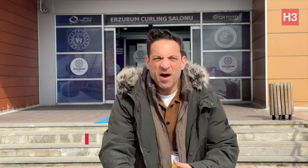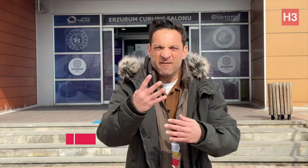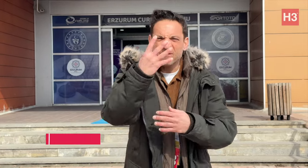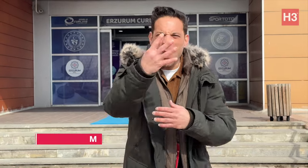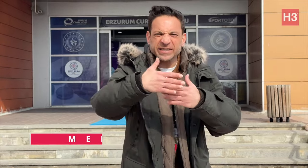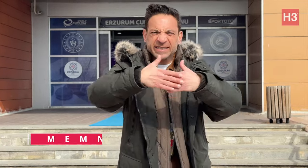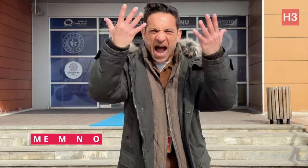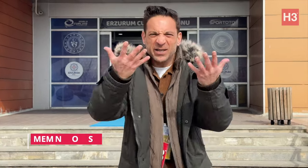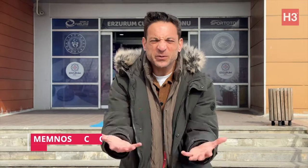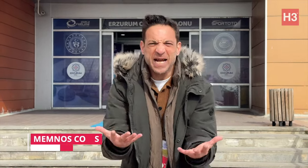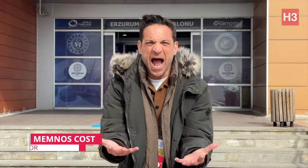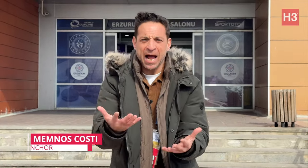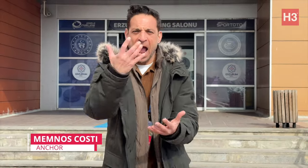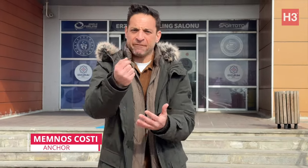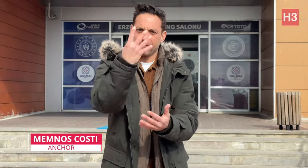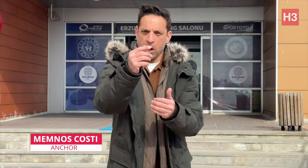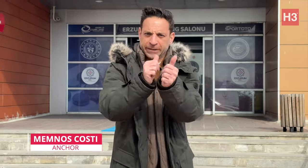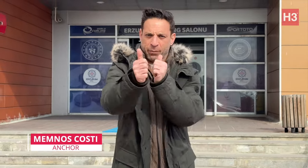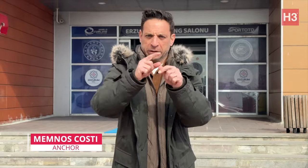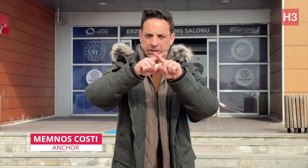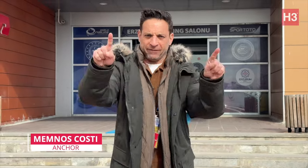[Memnos]: Hello! Today is the 4th day of the Winter Deaflympics.